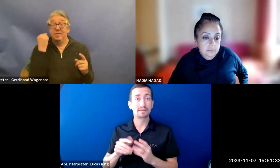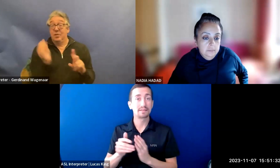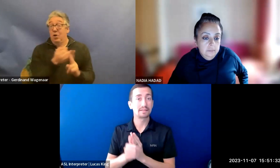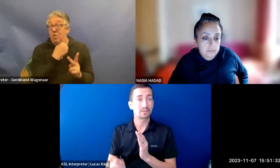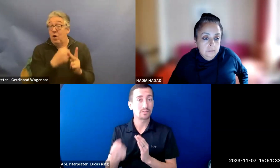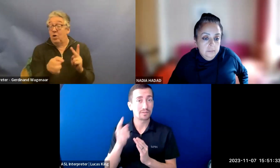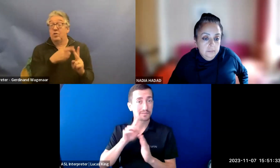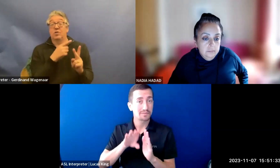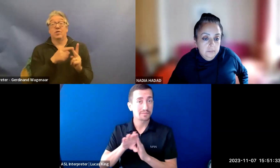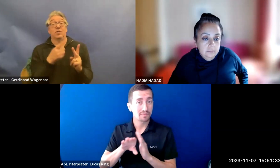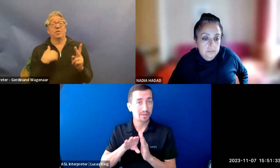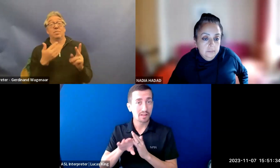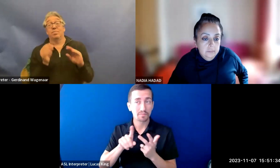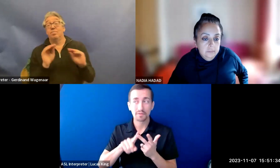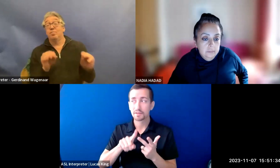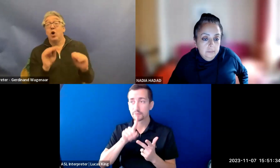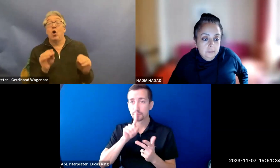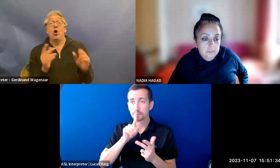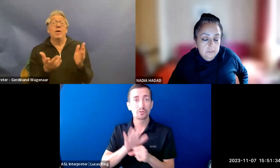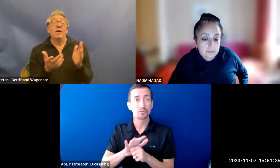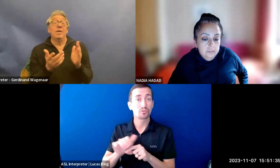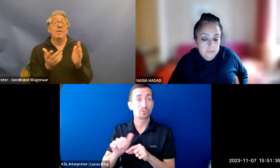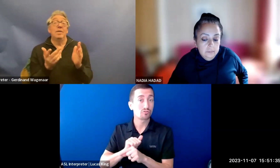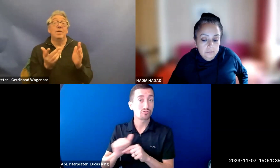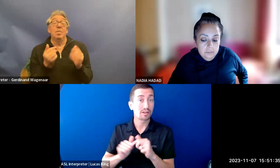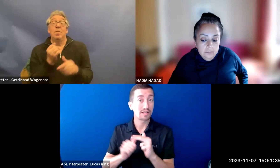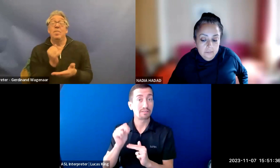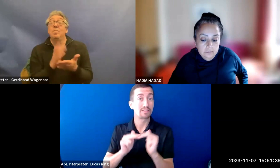ensuring that the training facilitates are adapted